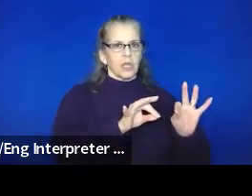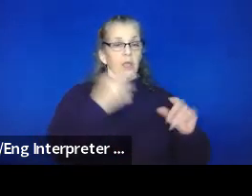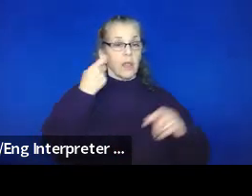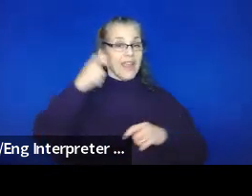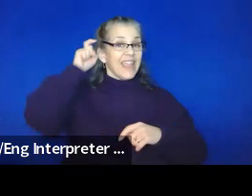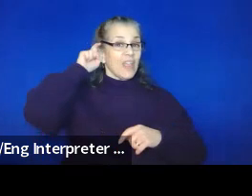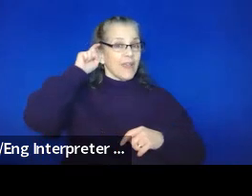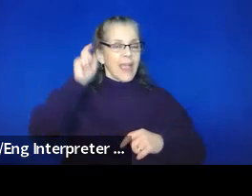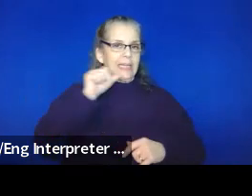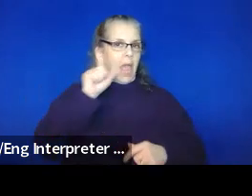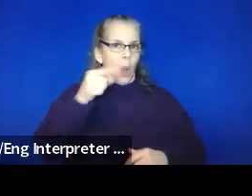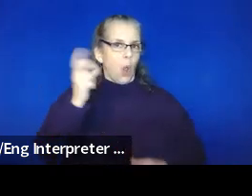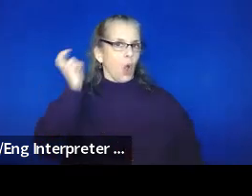implants and are profoundly deaf?